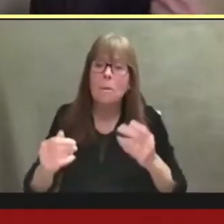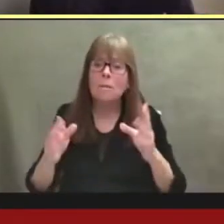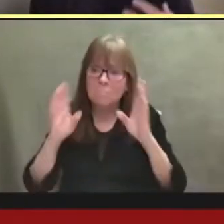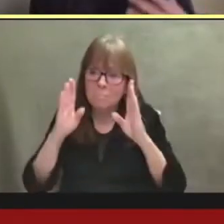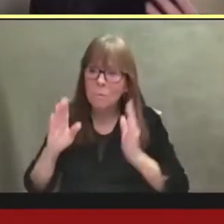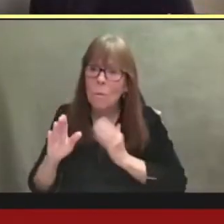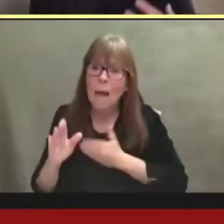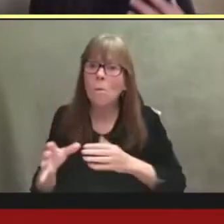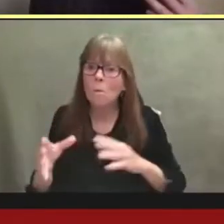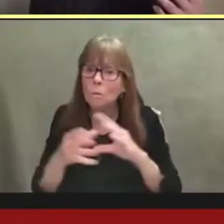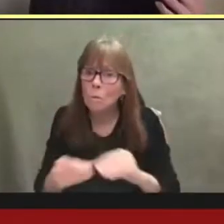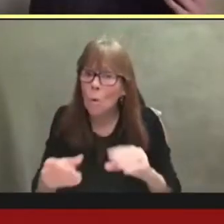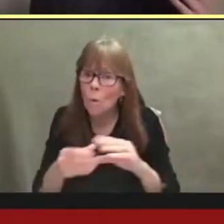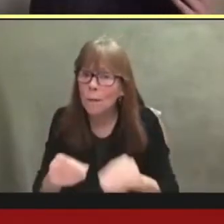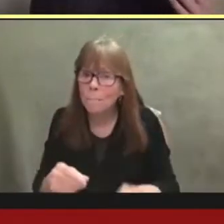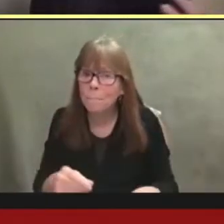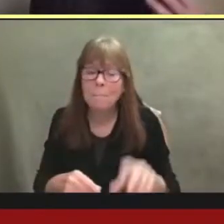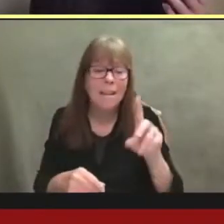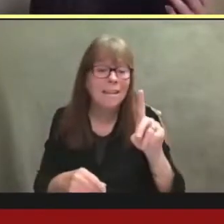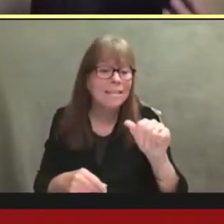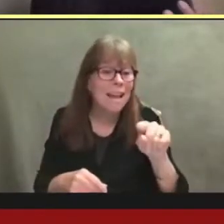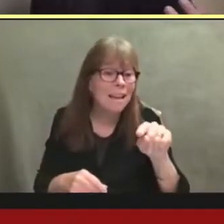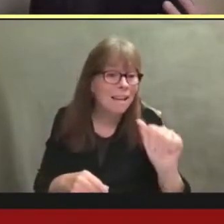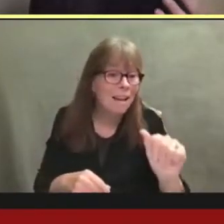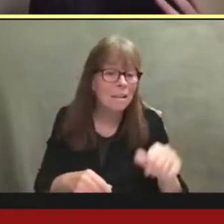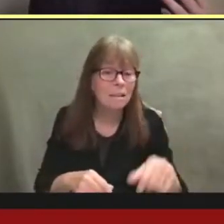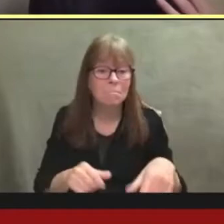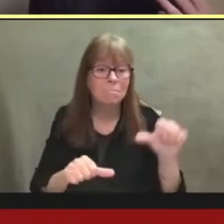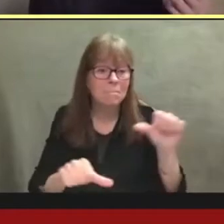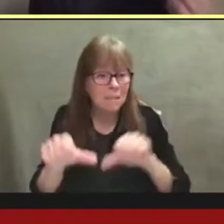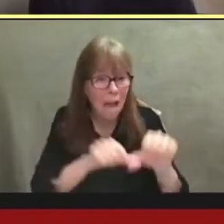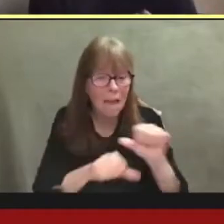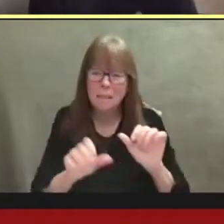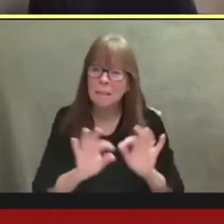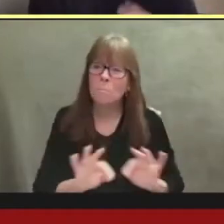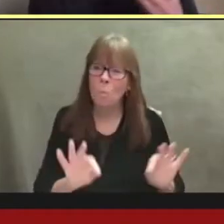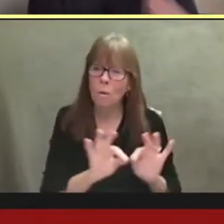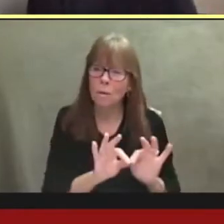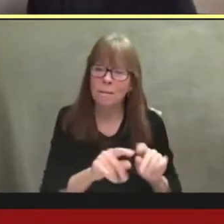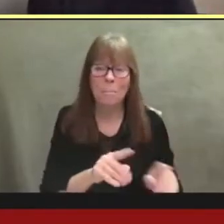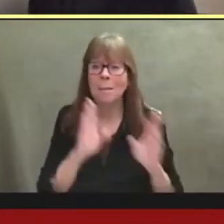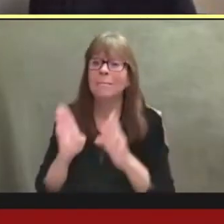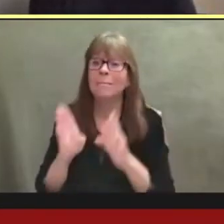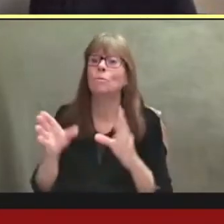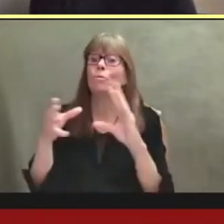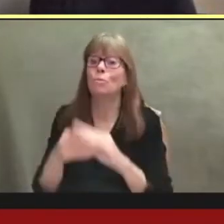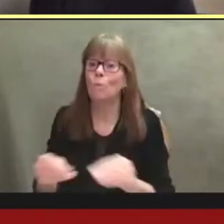Data science is very, very important. But stories is what really catches people.